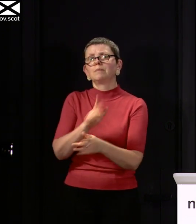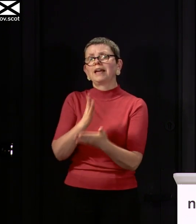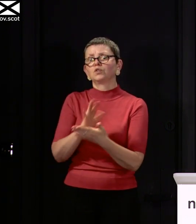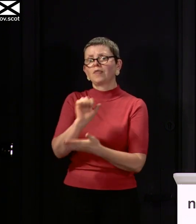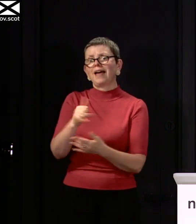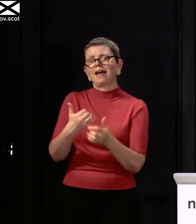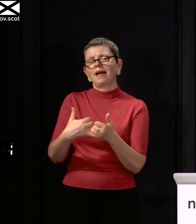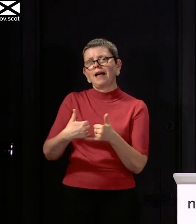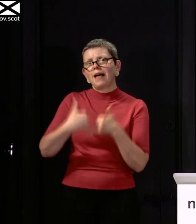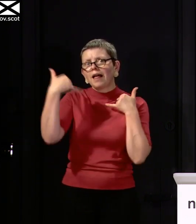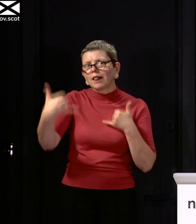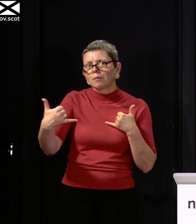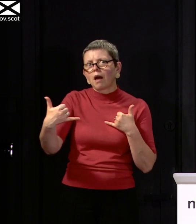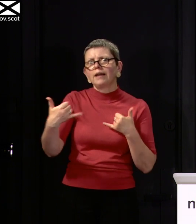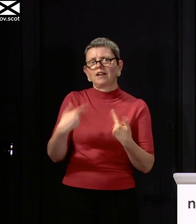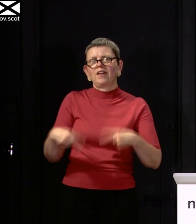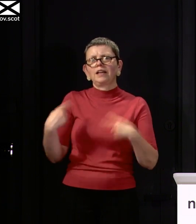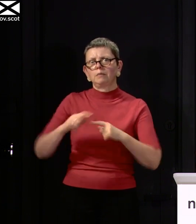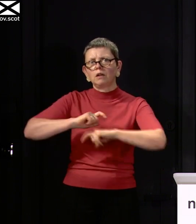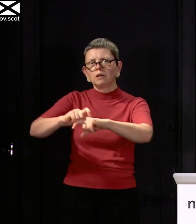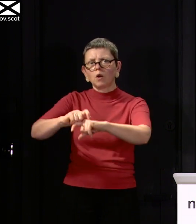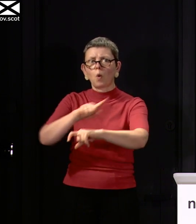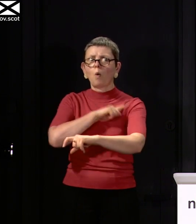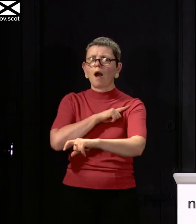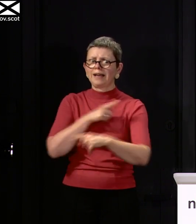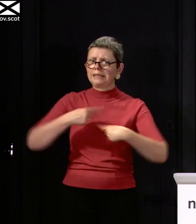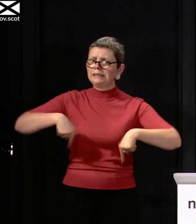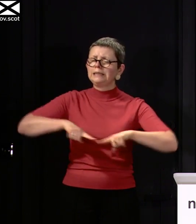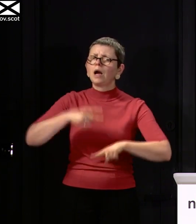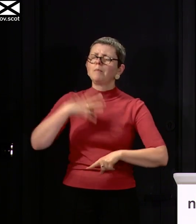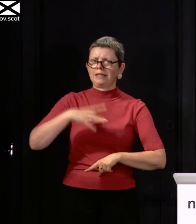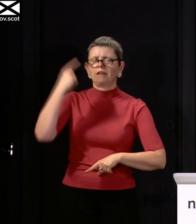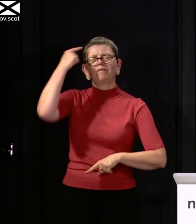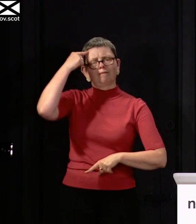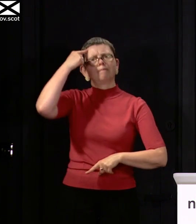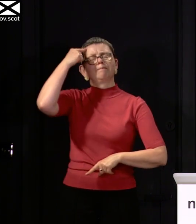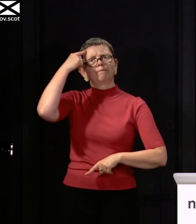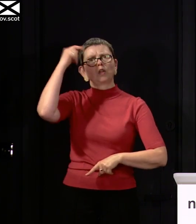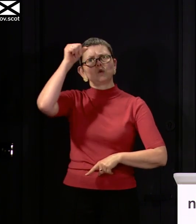the outset of this, it has been a point that is on all of our minds, that home is for many